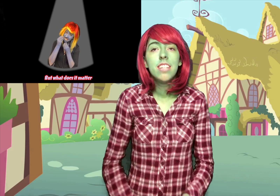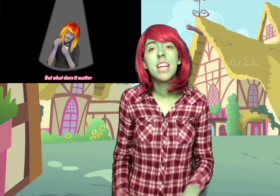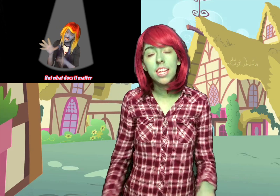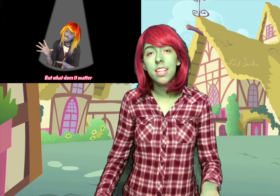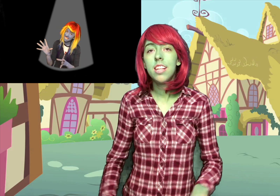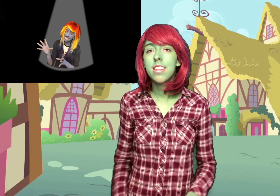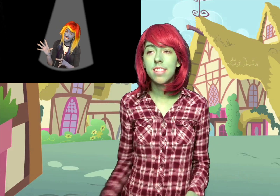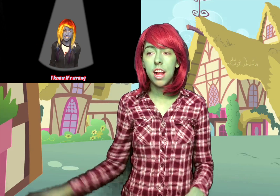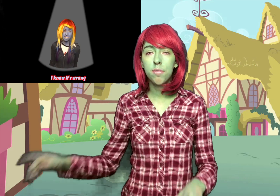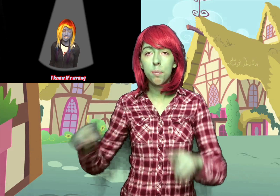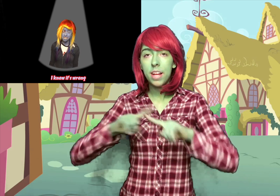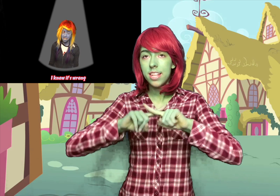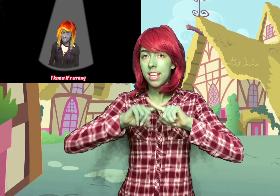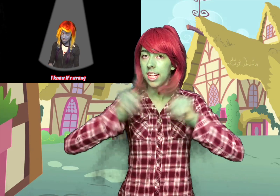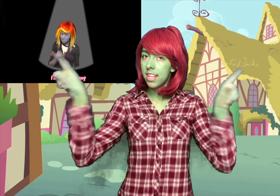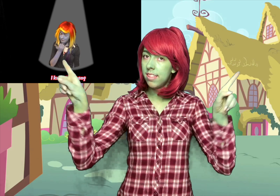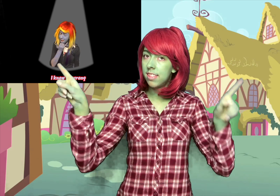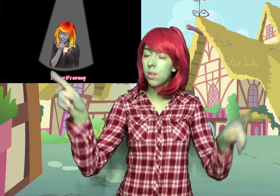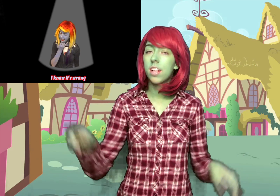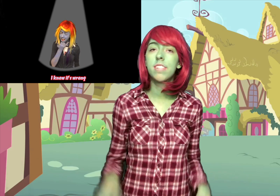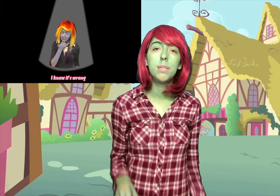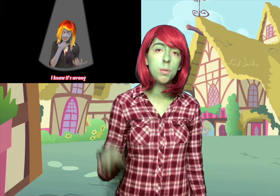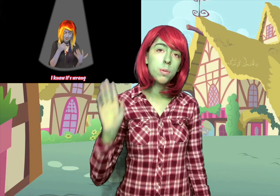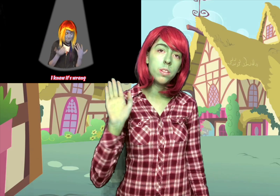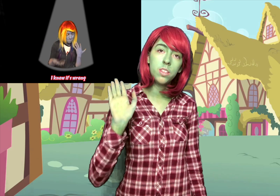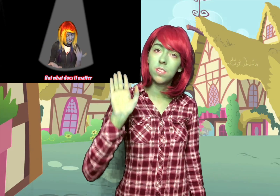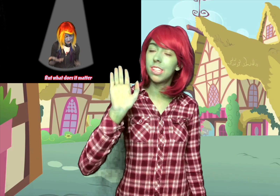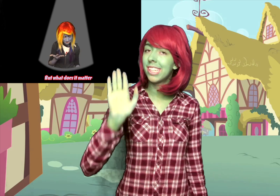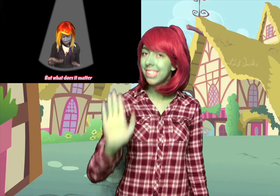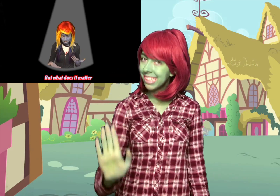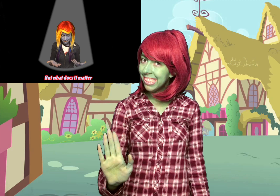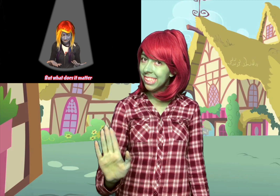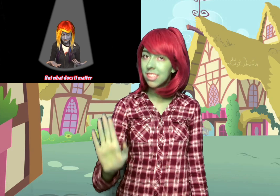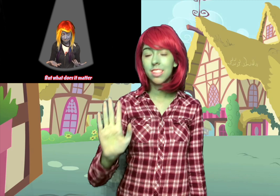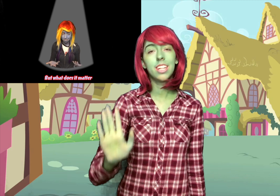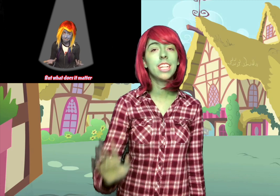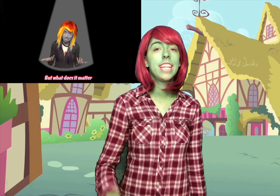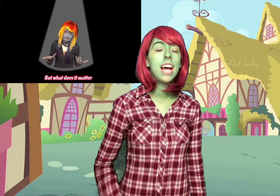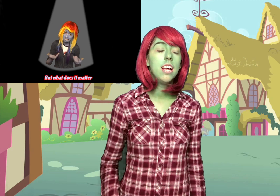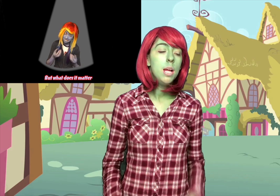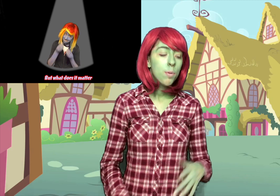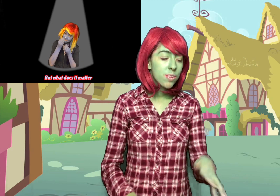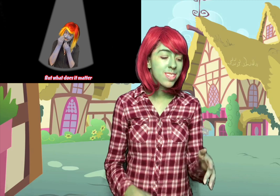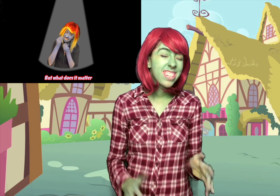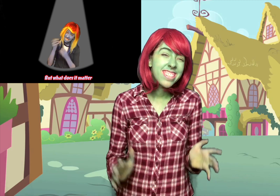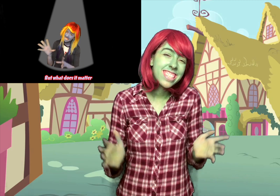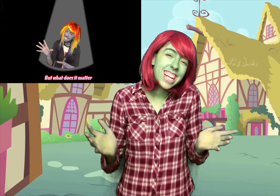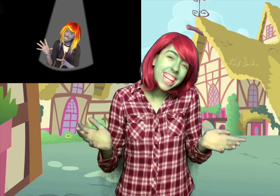technically the sign for BUT is like this or i've seen people use like EH kind of like that for this and it's just like